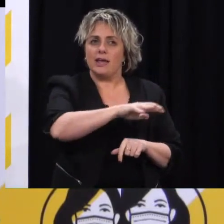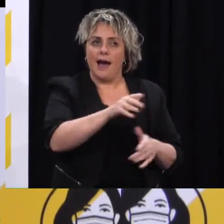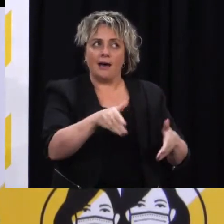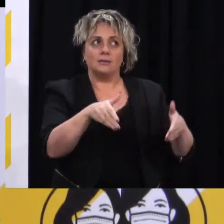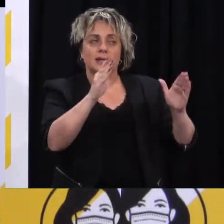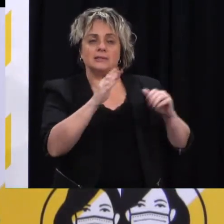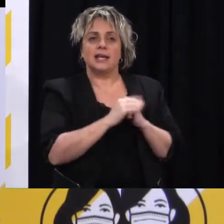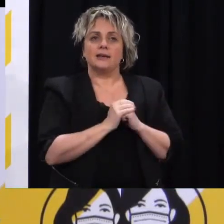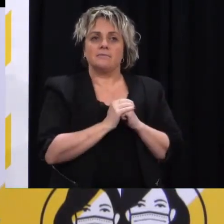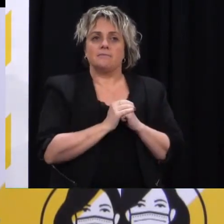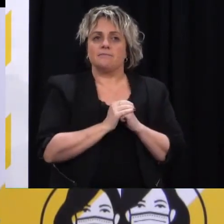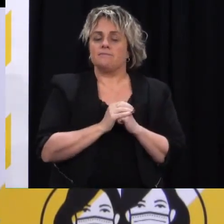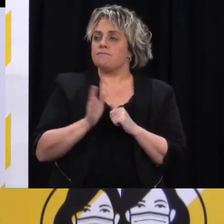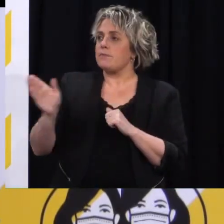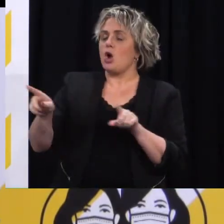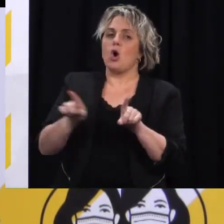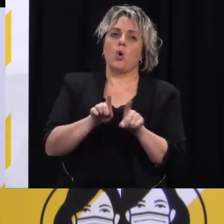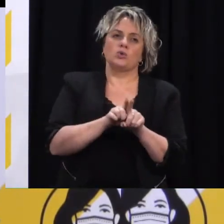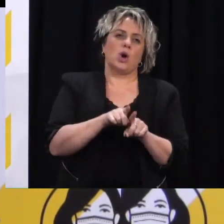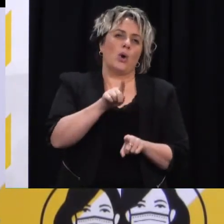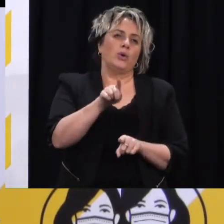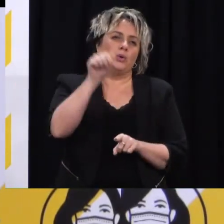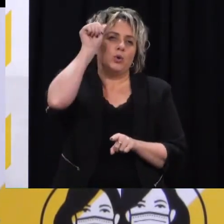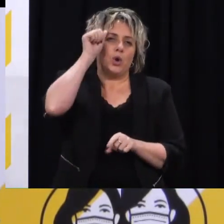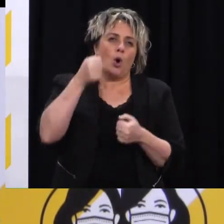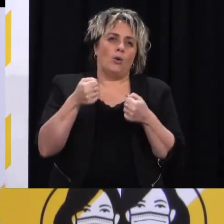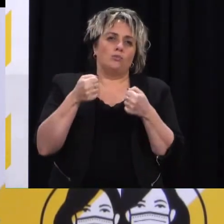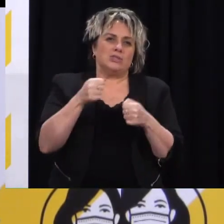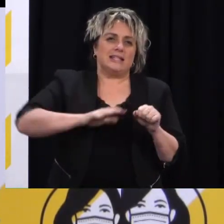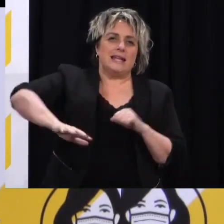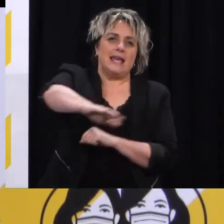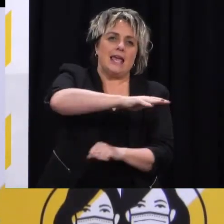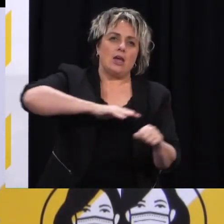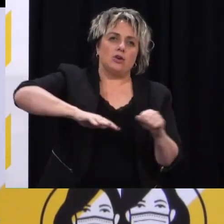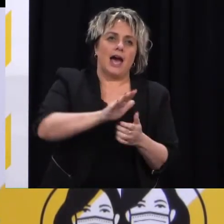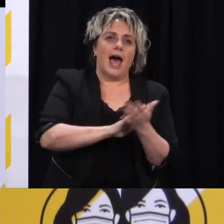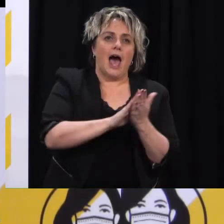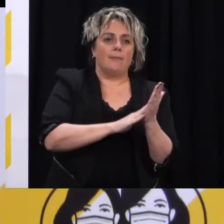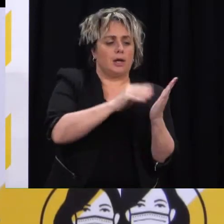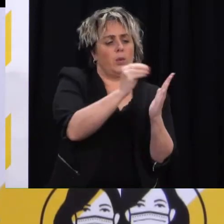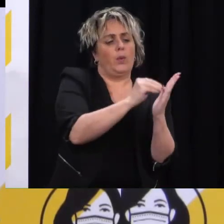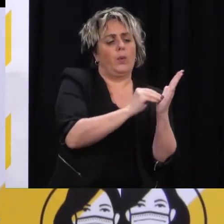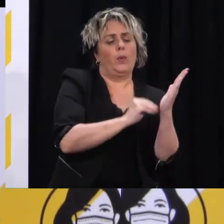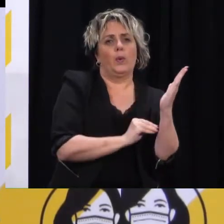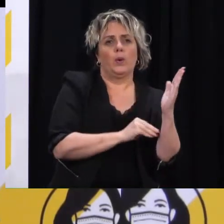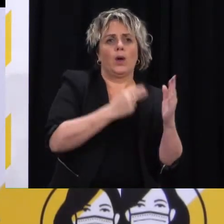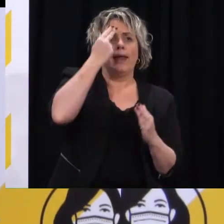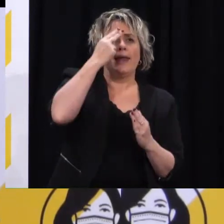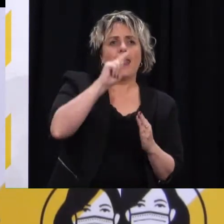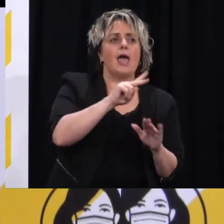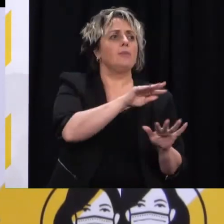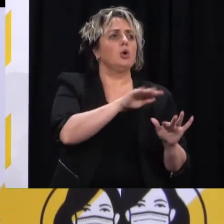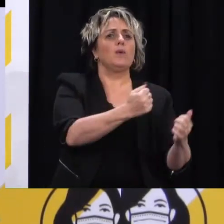waste water there to get a sense of whether there's any infection in the actual facility. >> They also keep